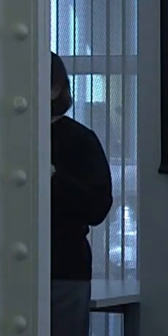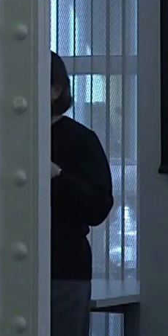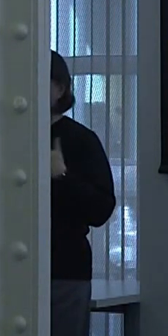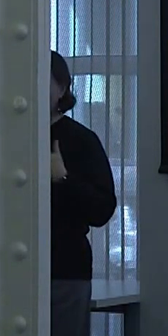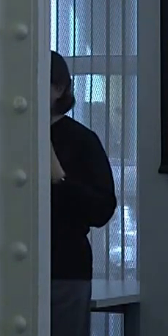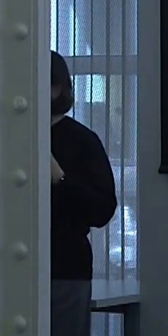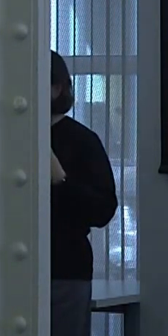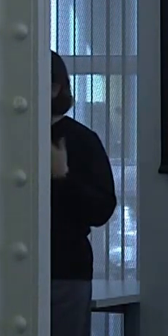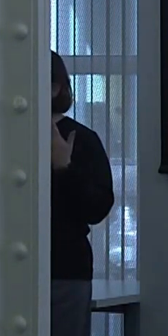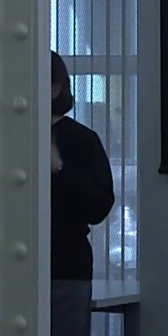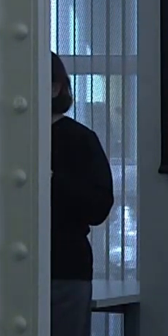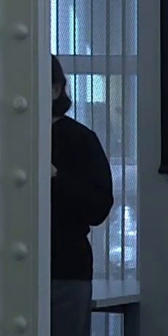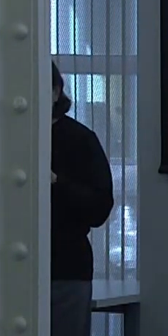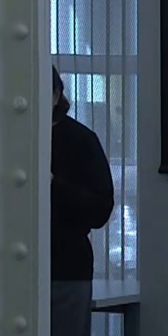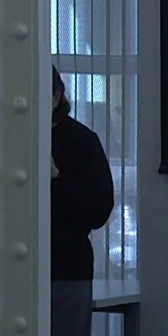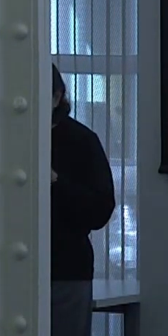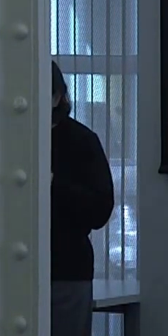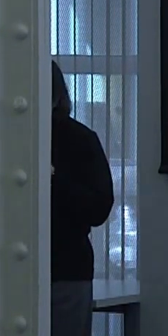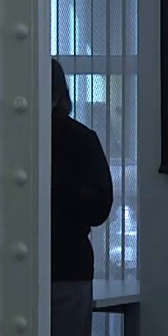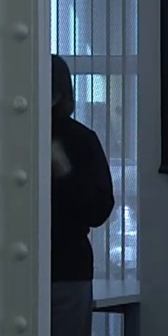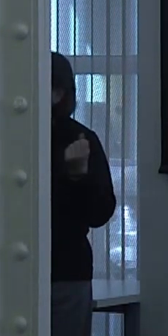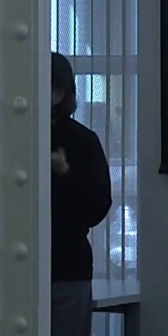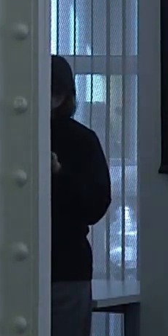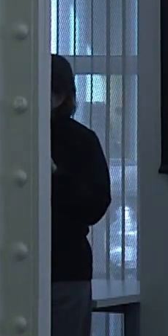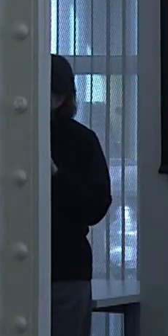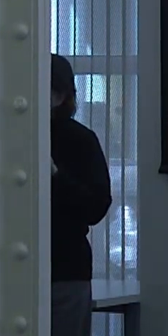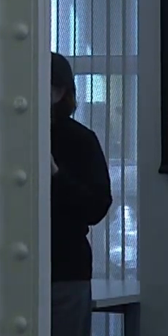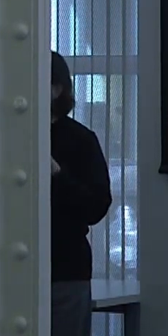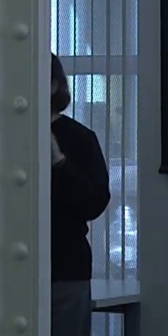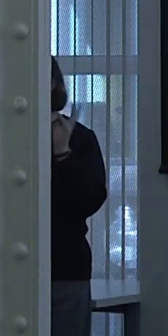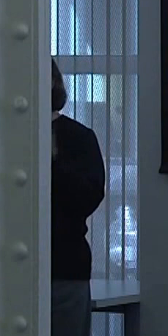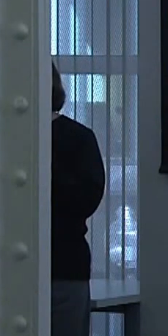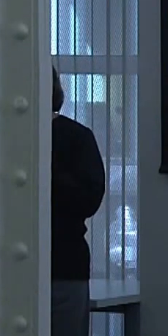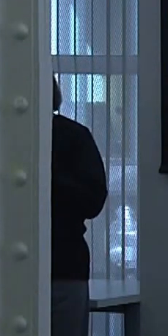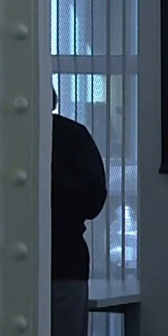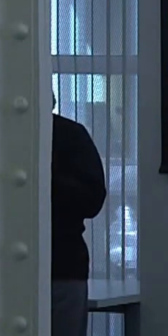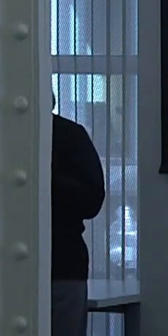our younger girls in our communities. So, we had about thirty girls from the ages